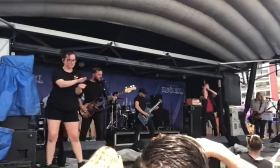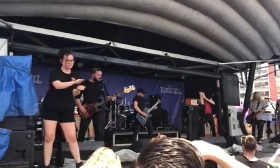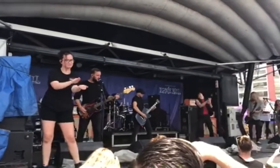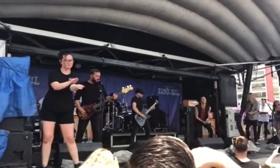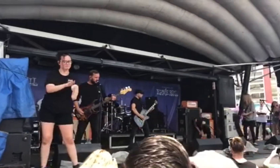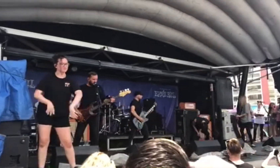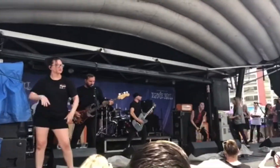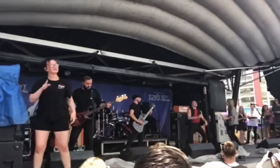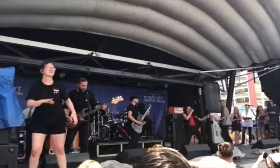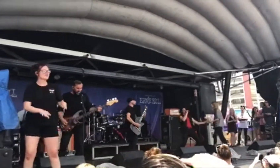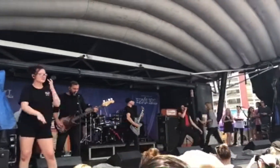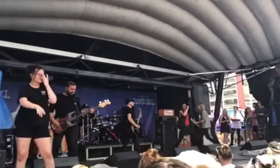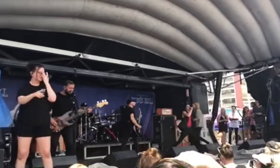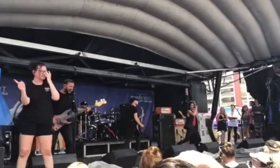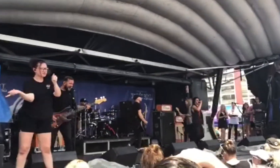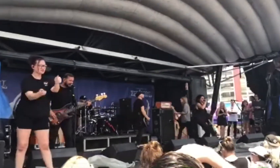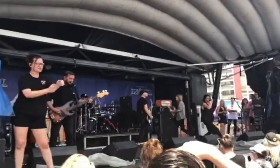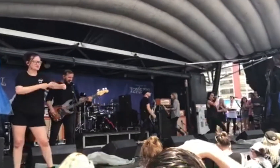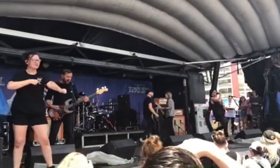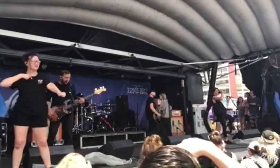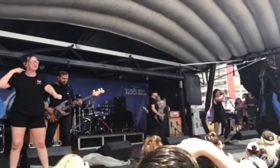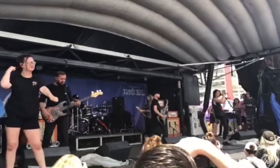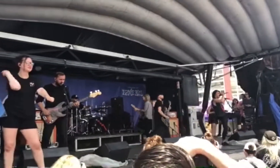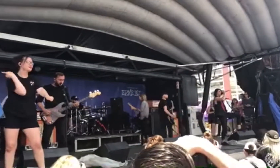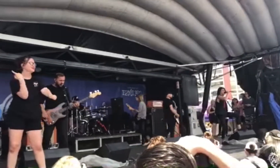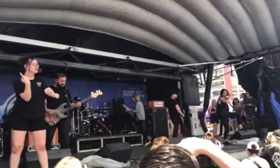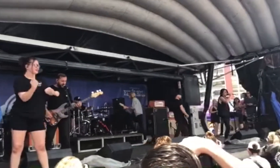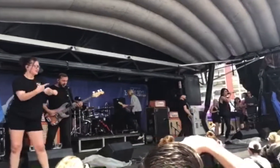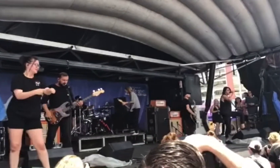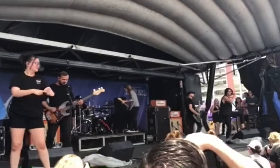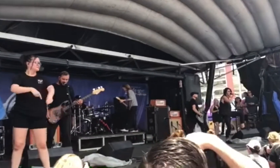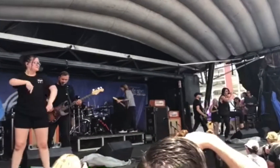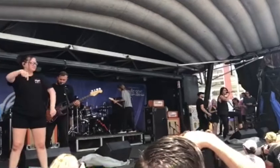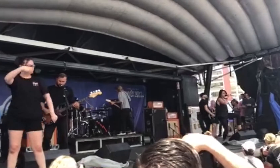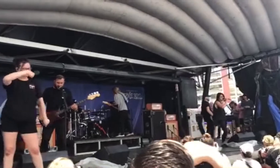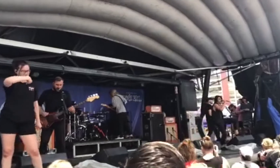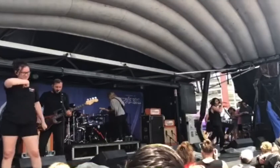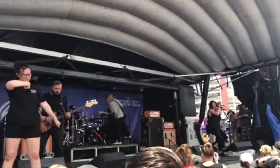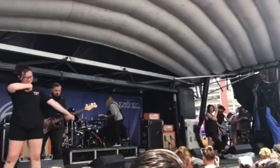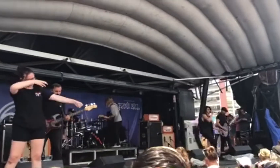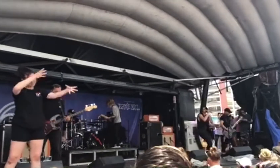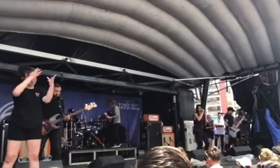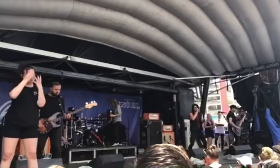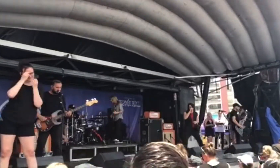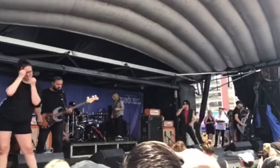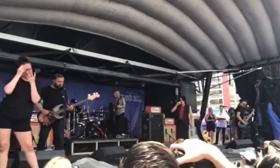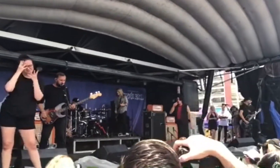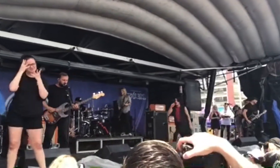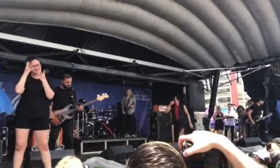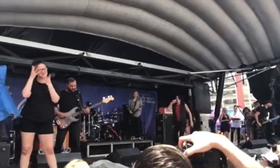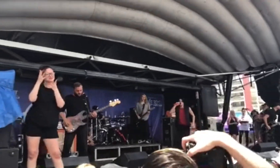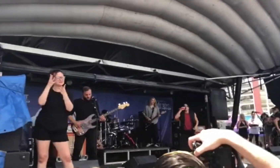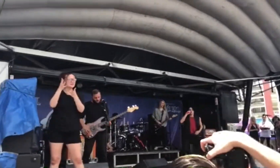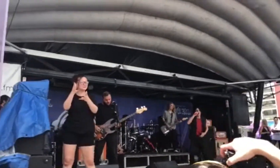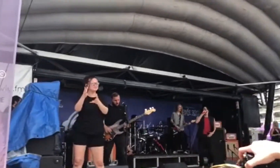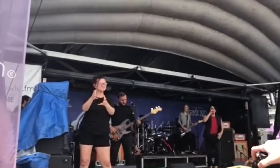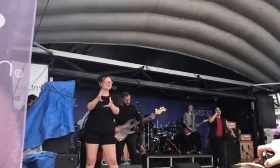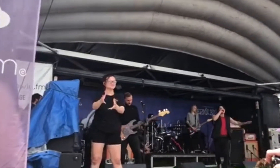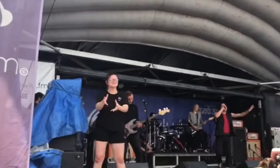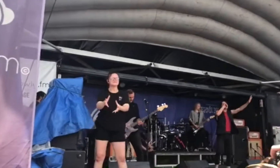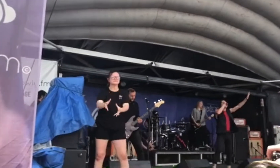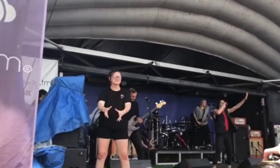It's a shame, this has taken me so long to say